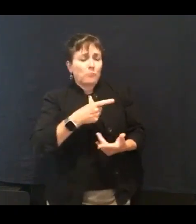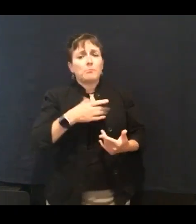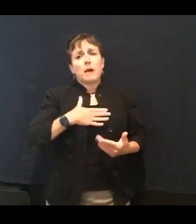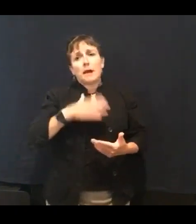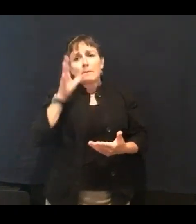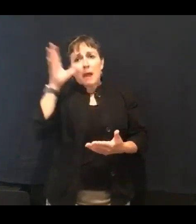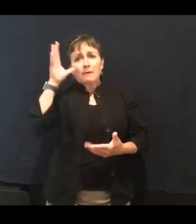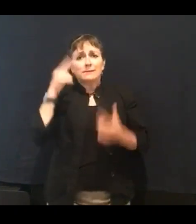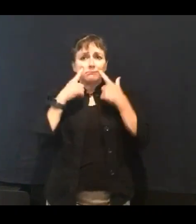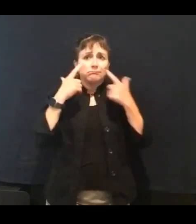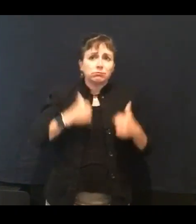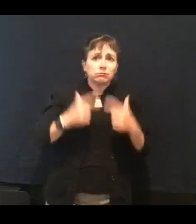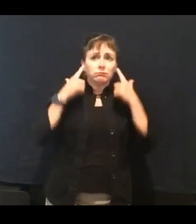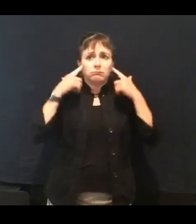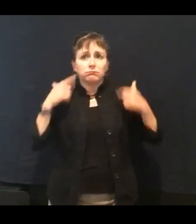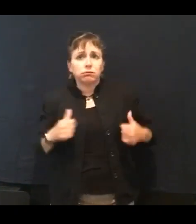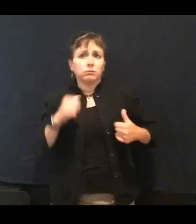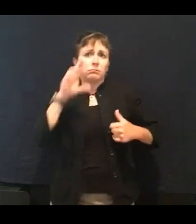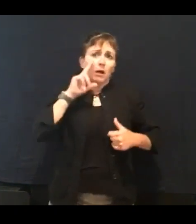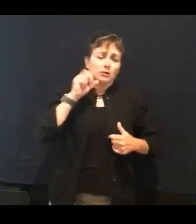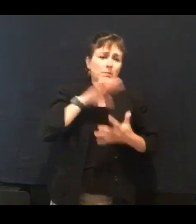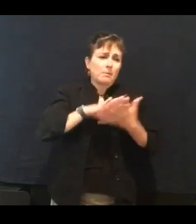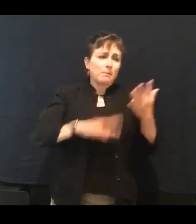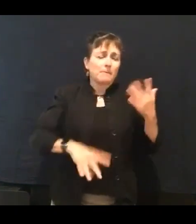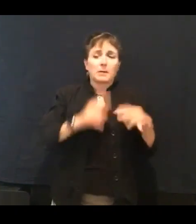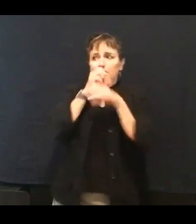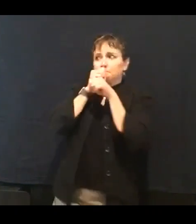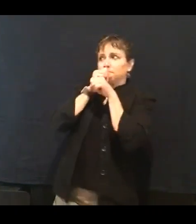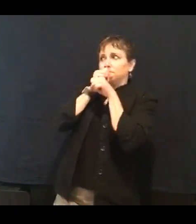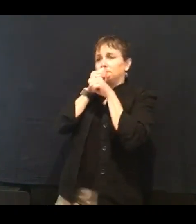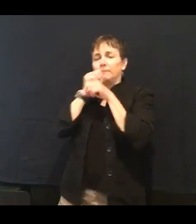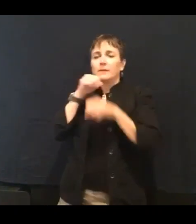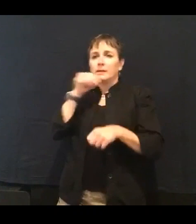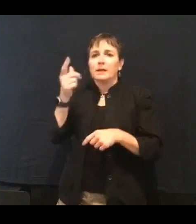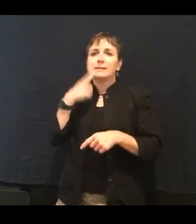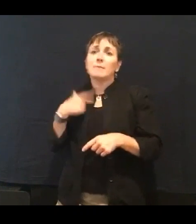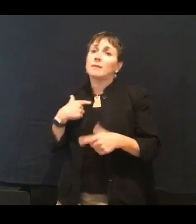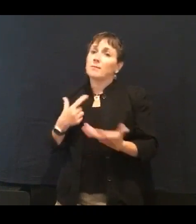I believe that despite their best intentions, my parents would have done me a greater service by being